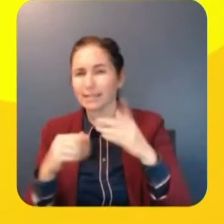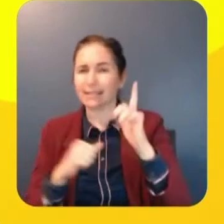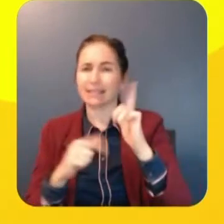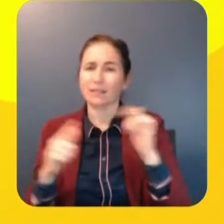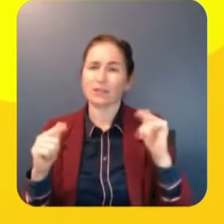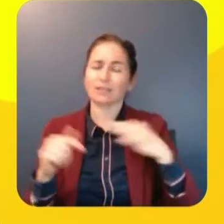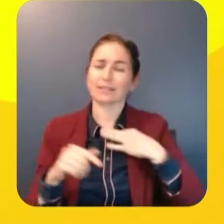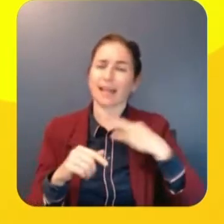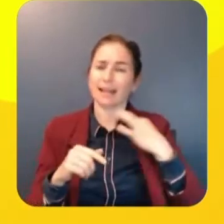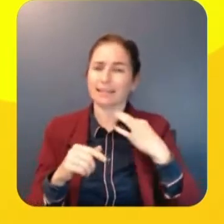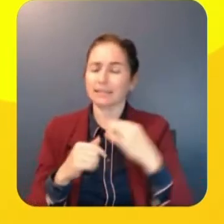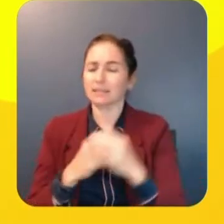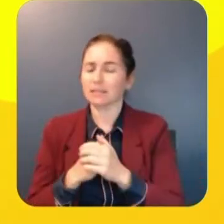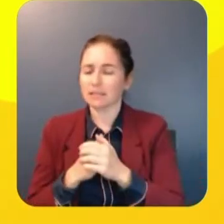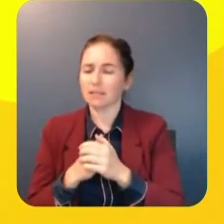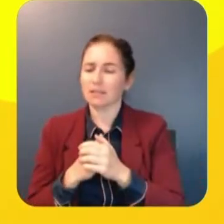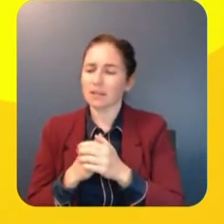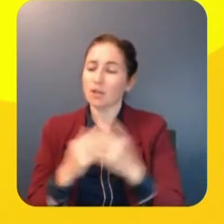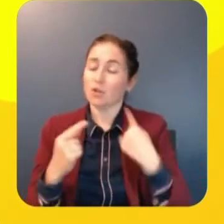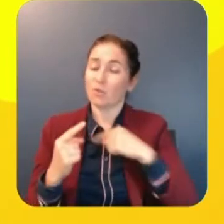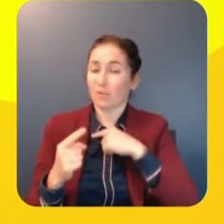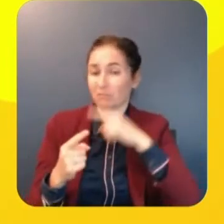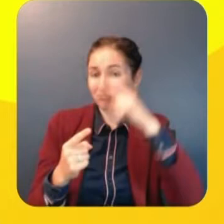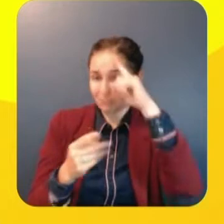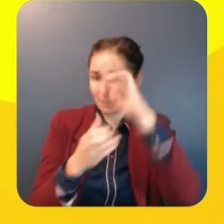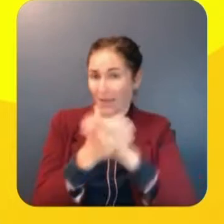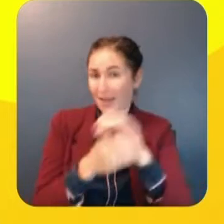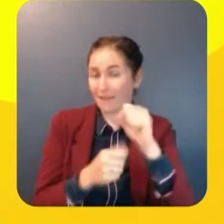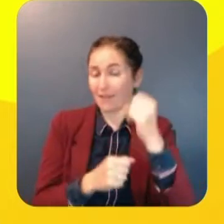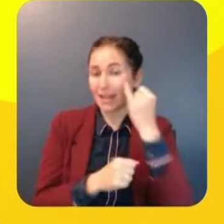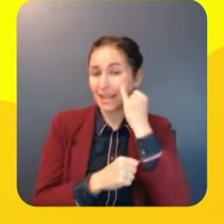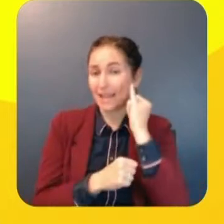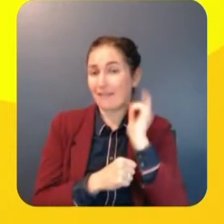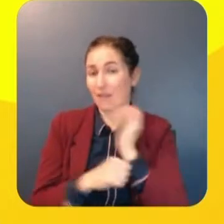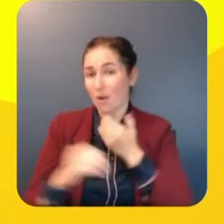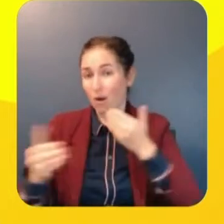And so we believe that if our hiring managers are presented with